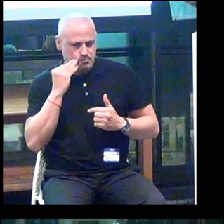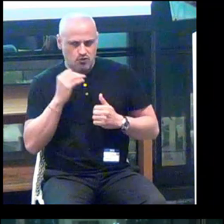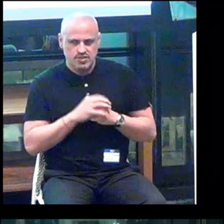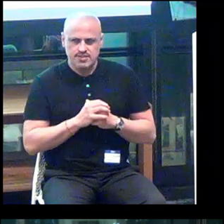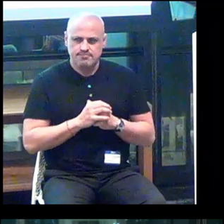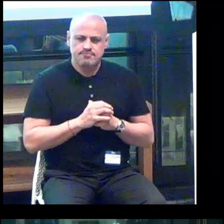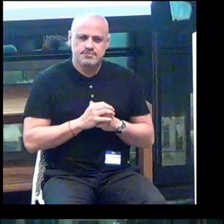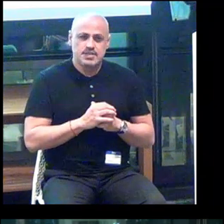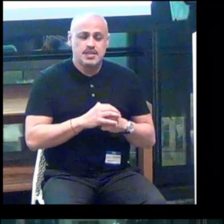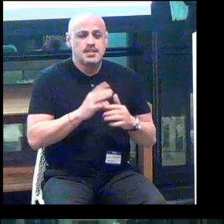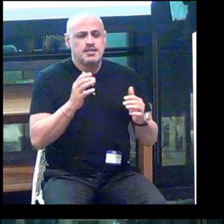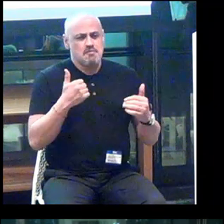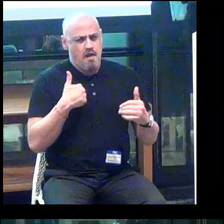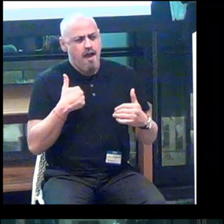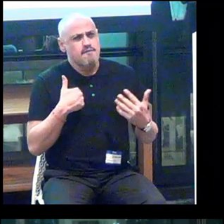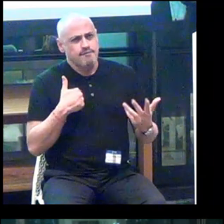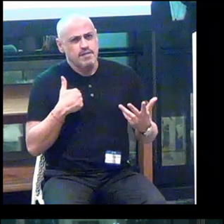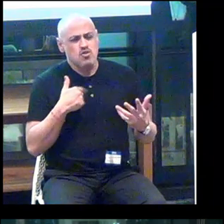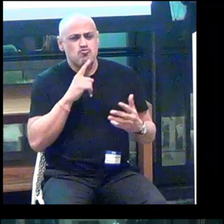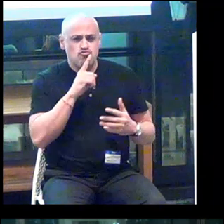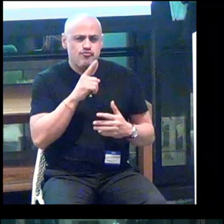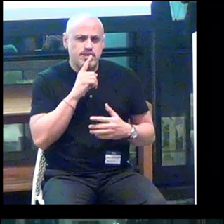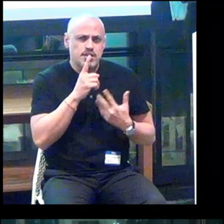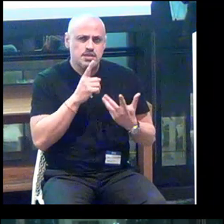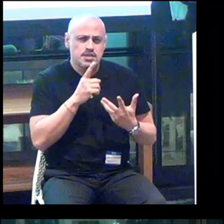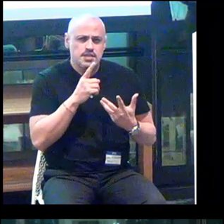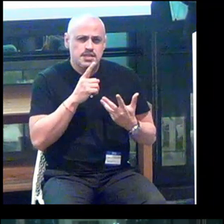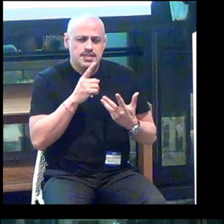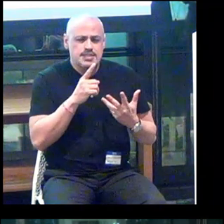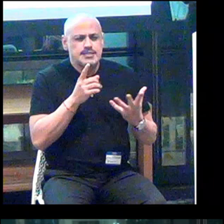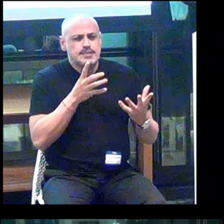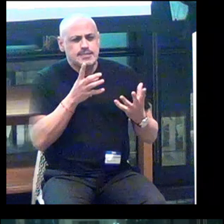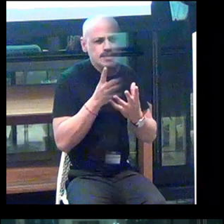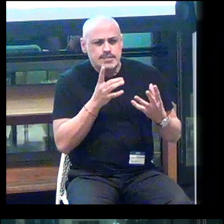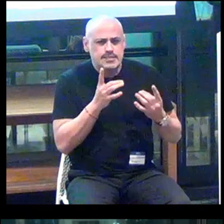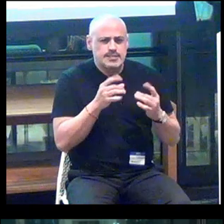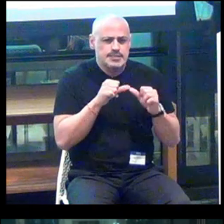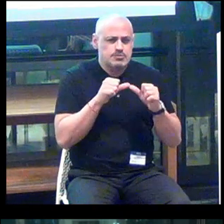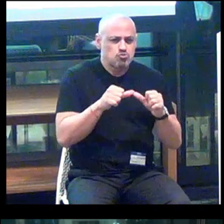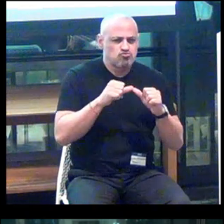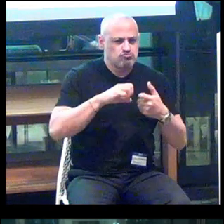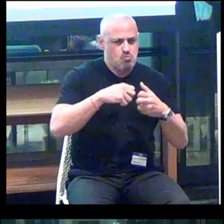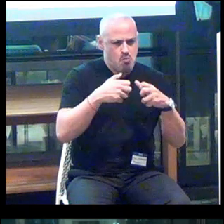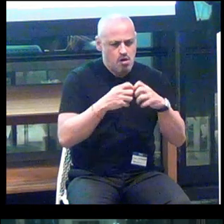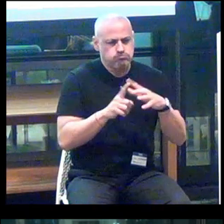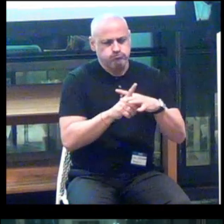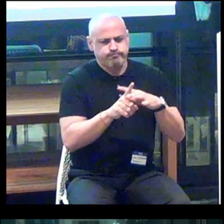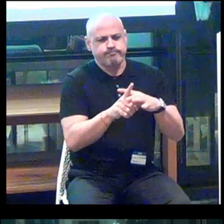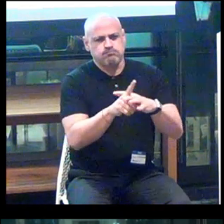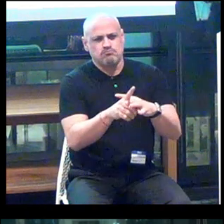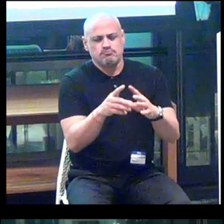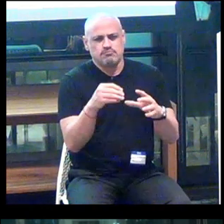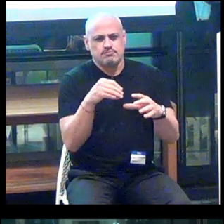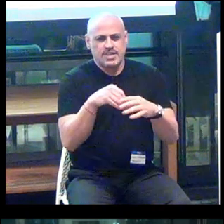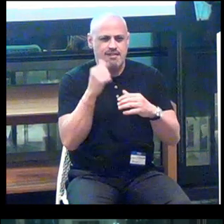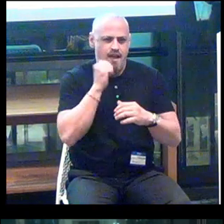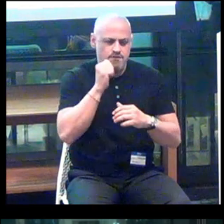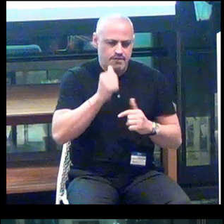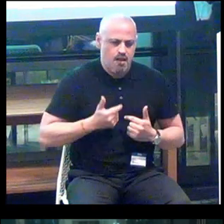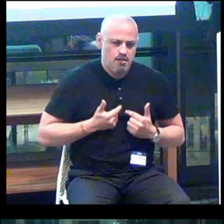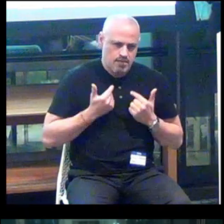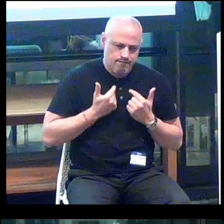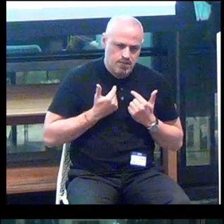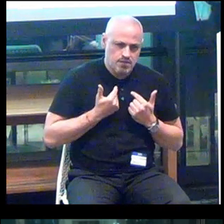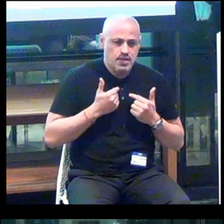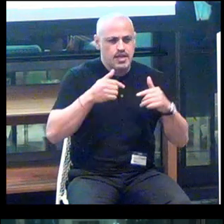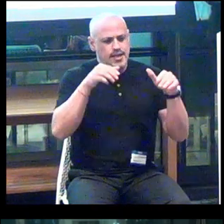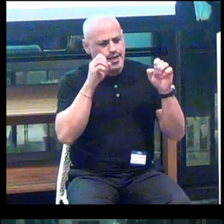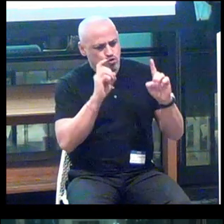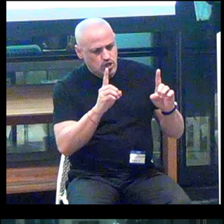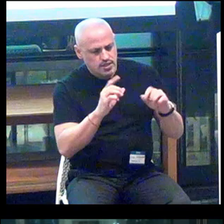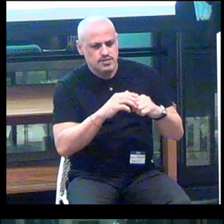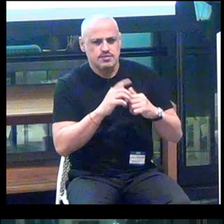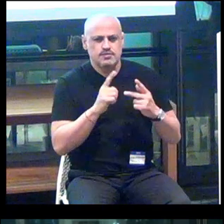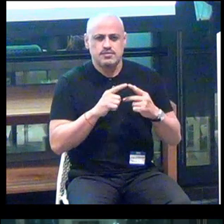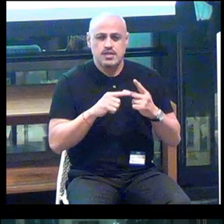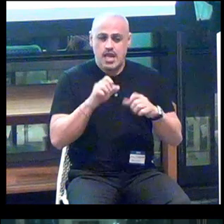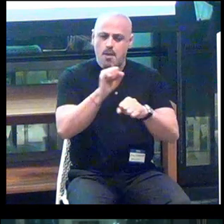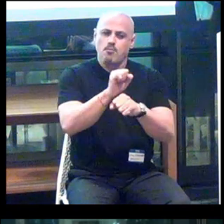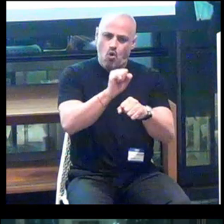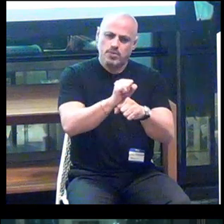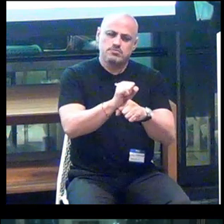So there are really sticky and persistent problems in daily living, education, and employment